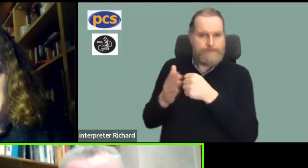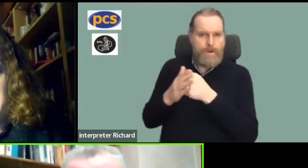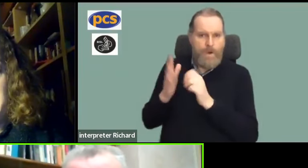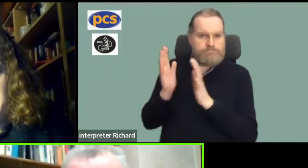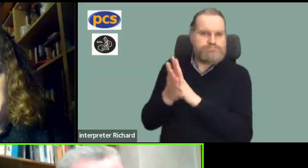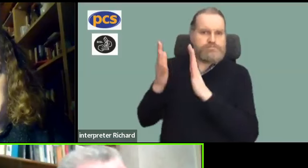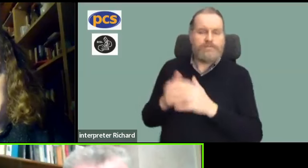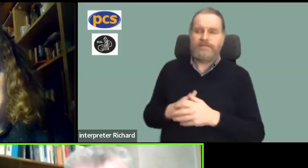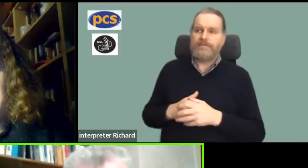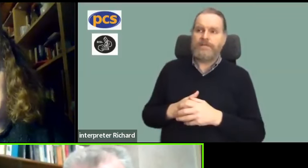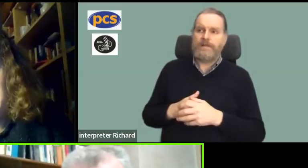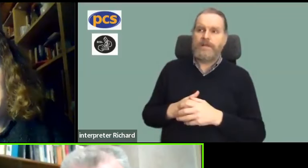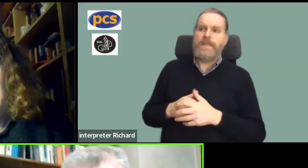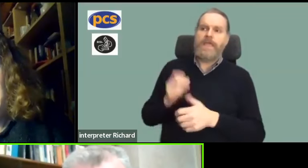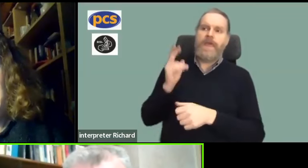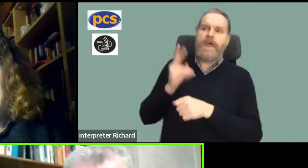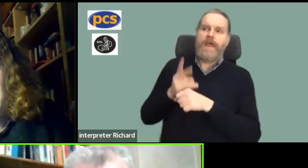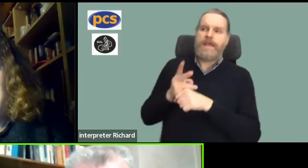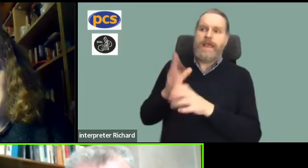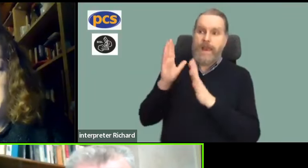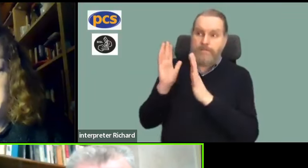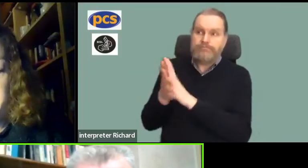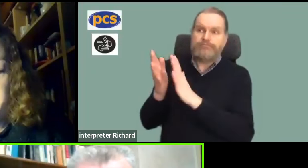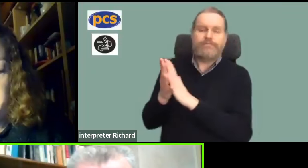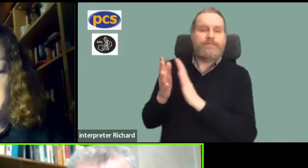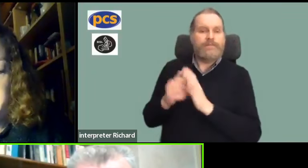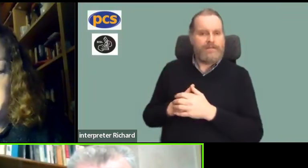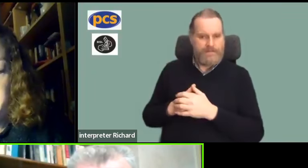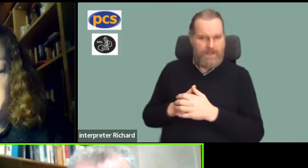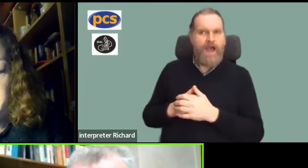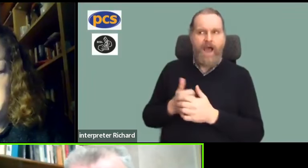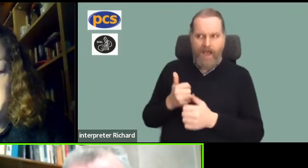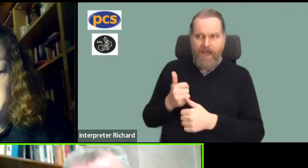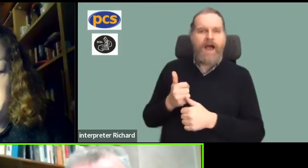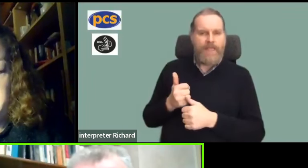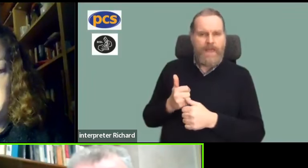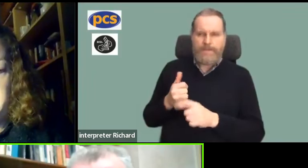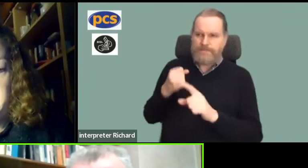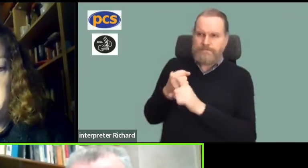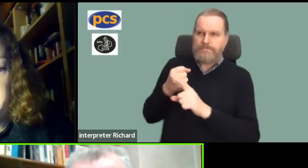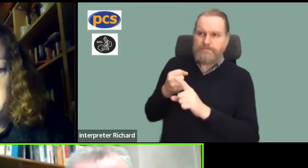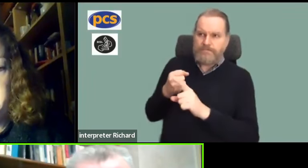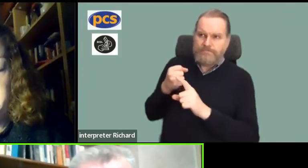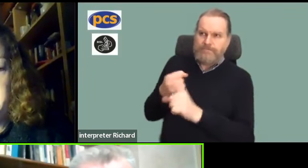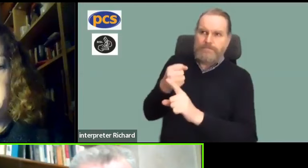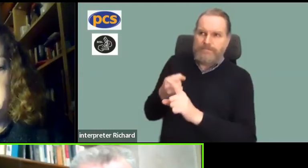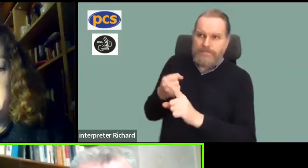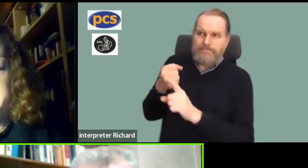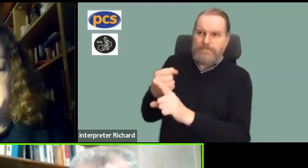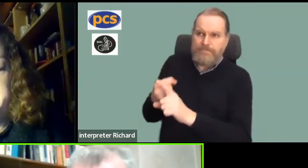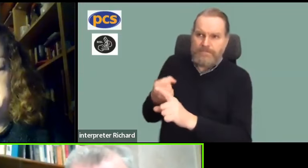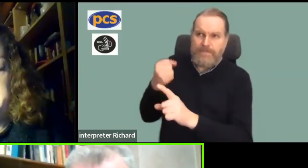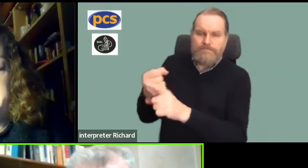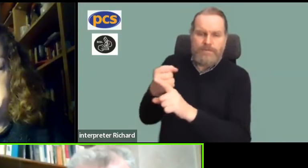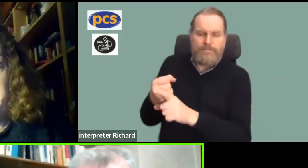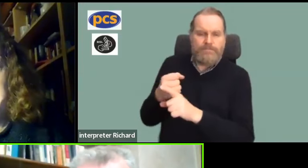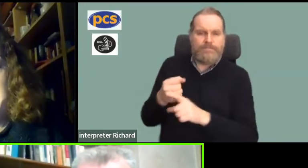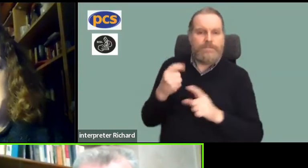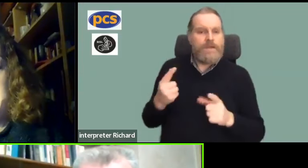did that again. we could cause we could cause even more disruption. Then we may well build that into our plans in our plans. in the weeks and